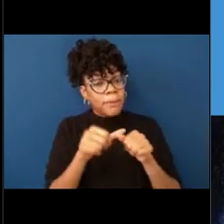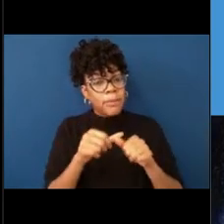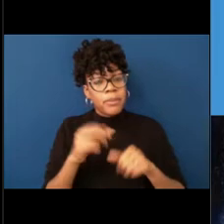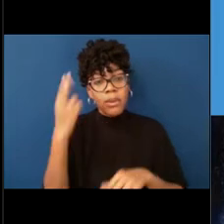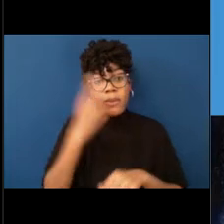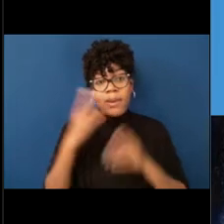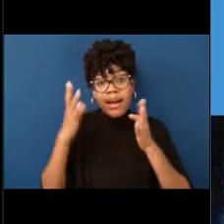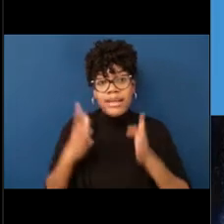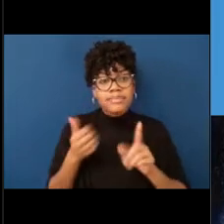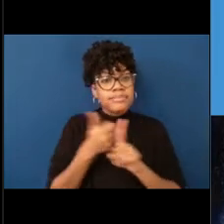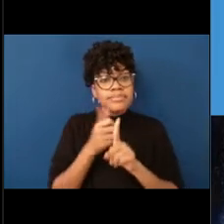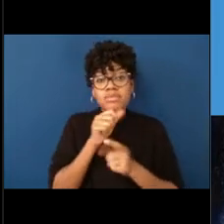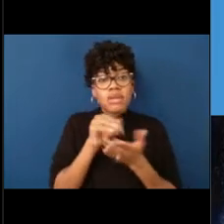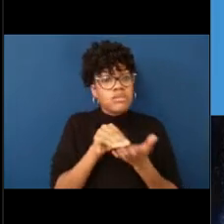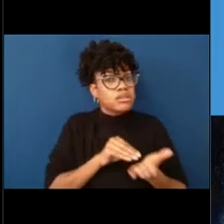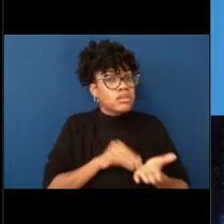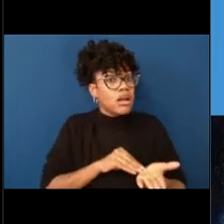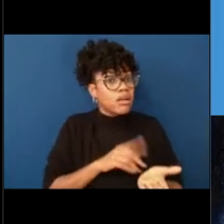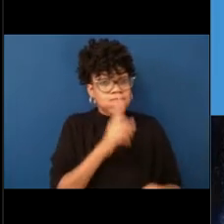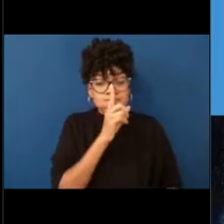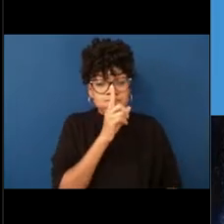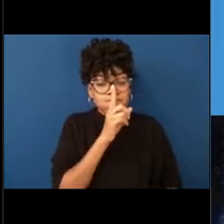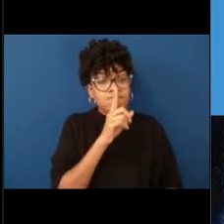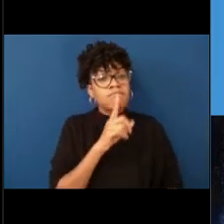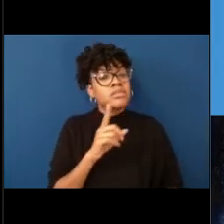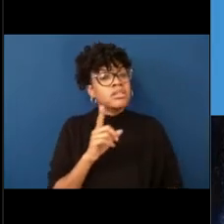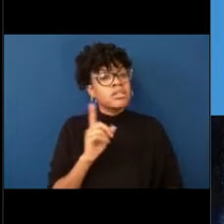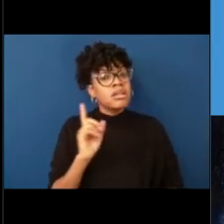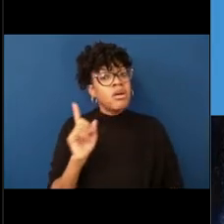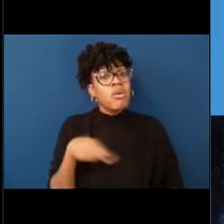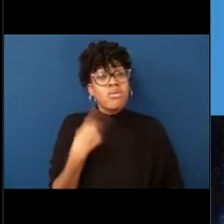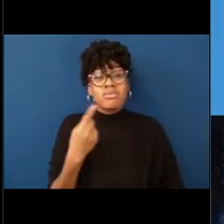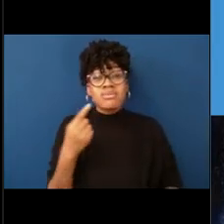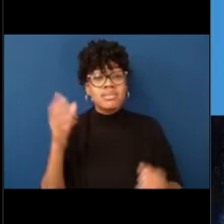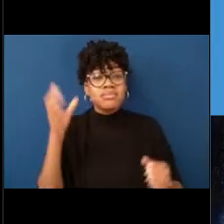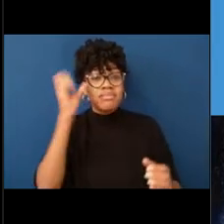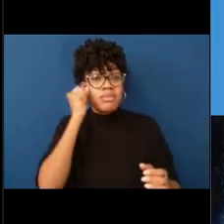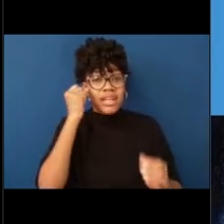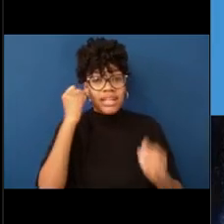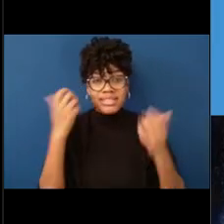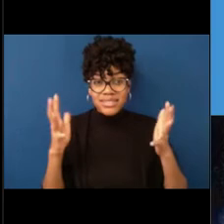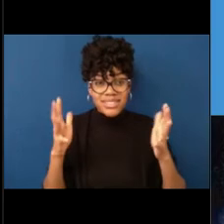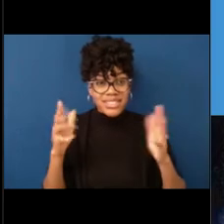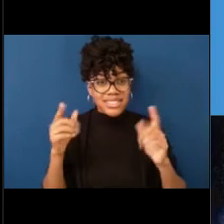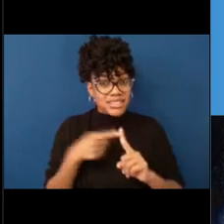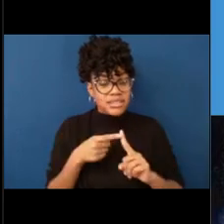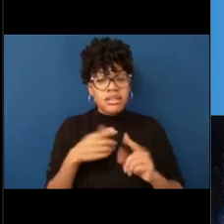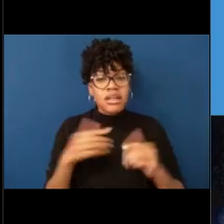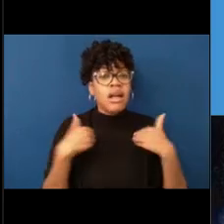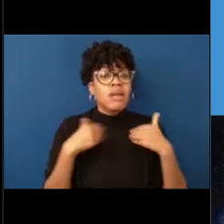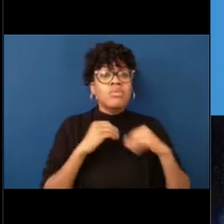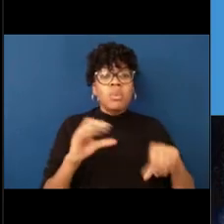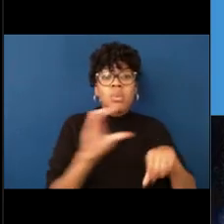They didn't write it. Early Hawaiians didn't have books. They didn't have computers. They didn't have videos.